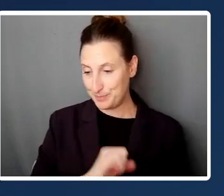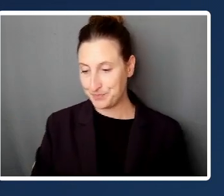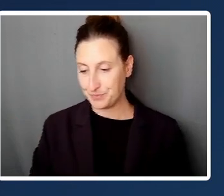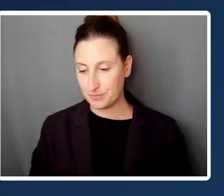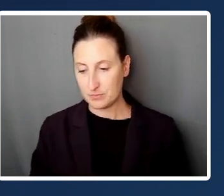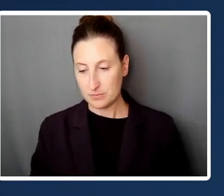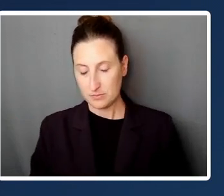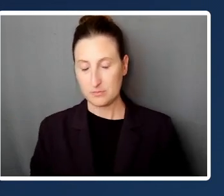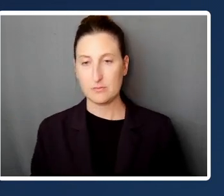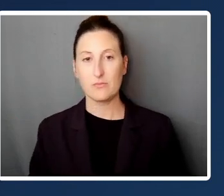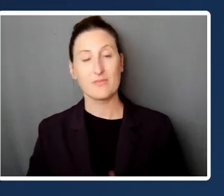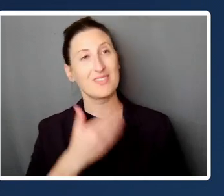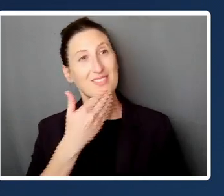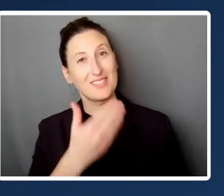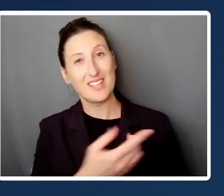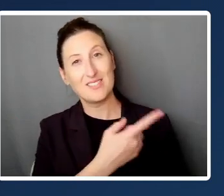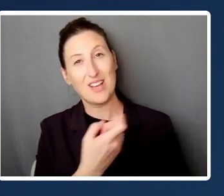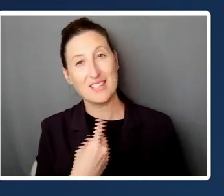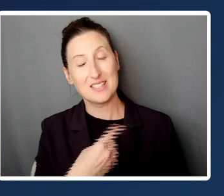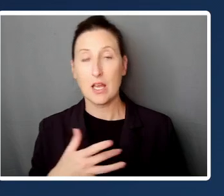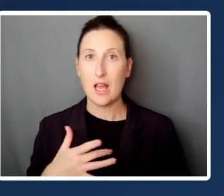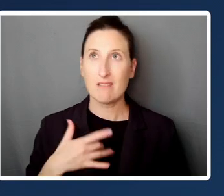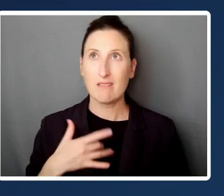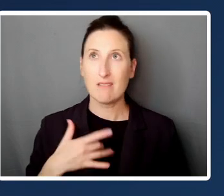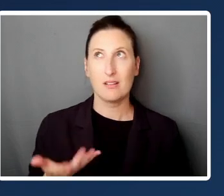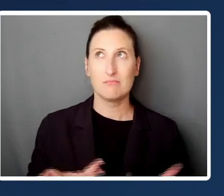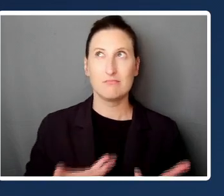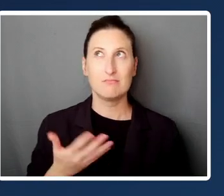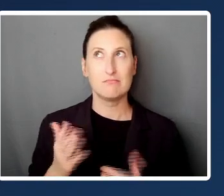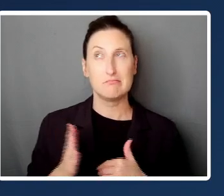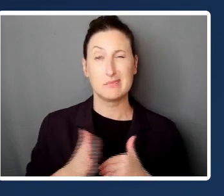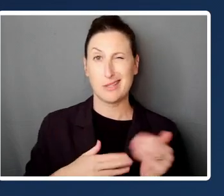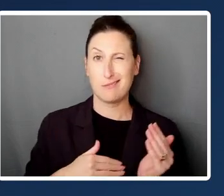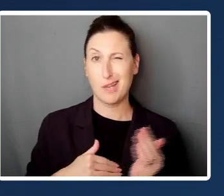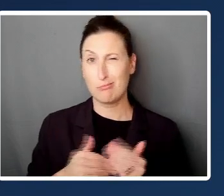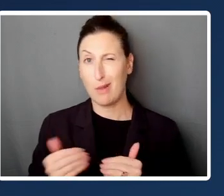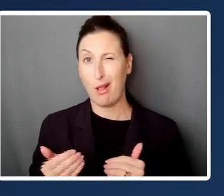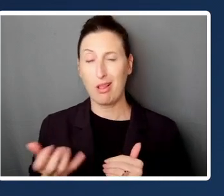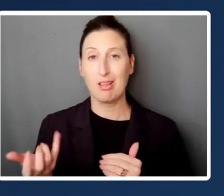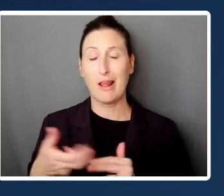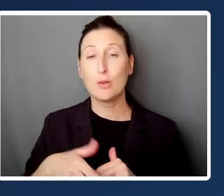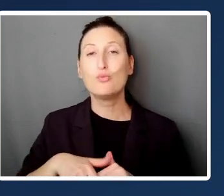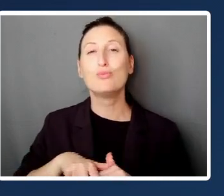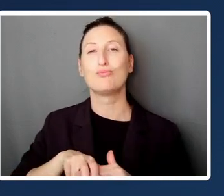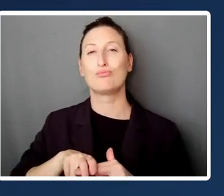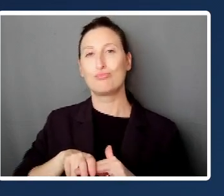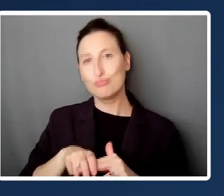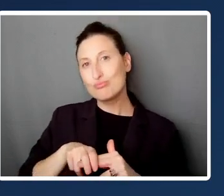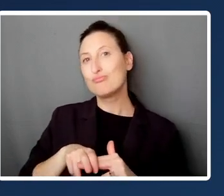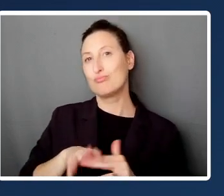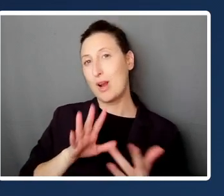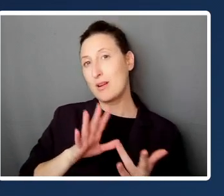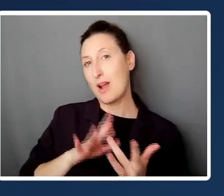felt comfortable, like recliner-level comfortable with reaching out to my parents and engaging them.